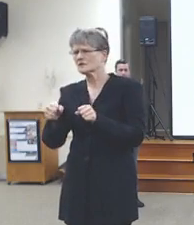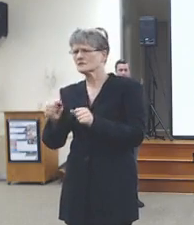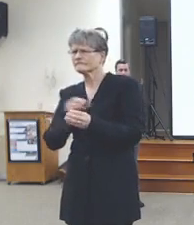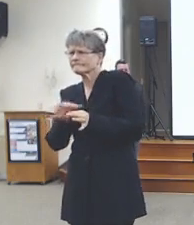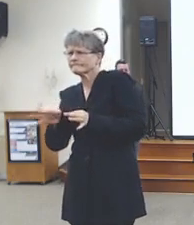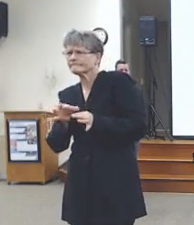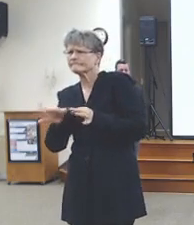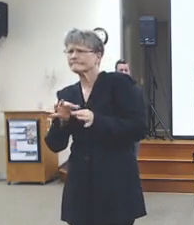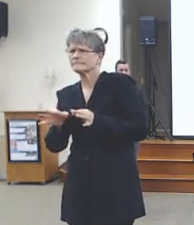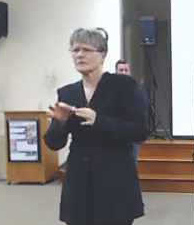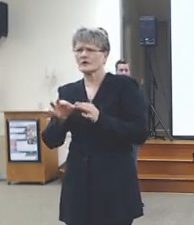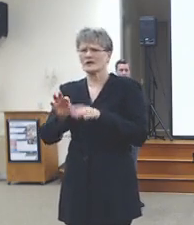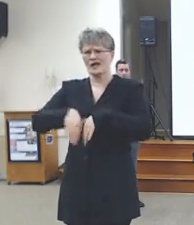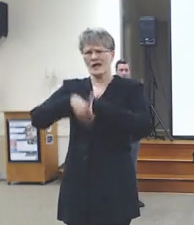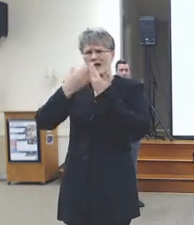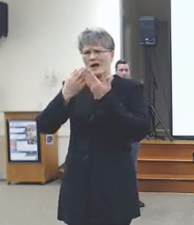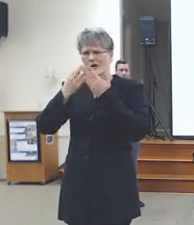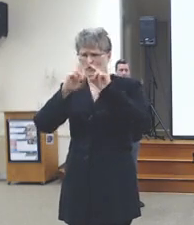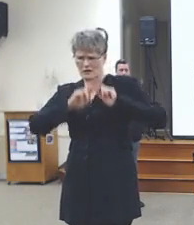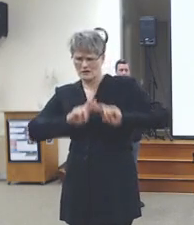gets tested and maybe who wouldn't get tested?